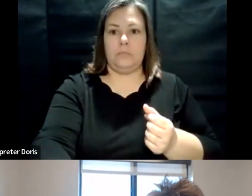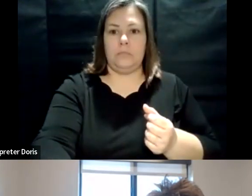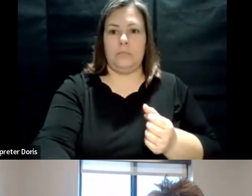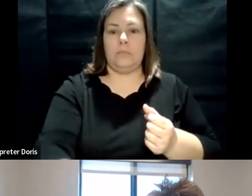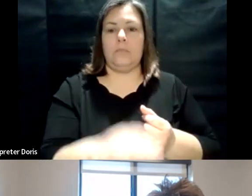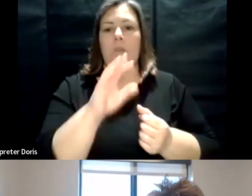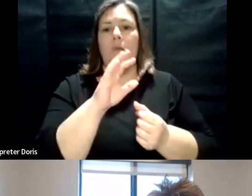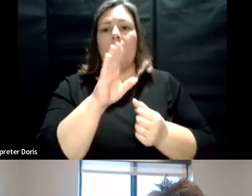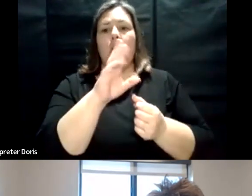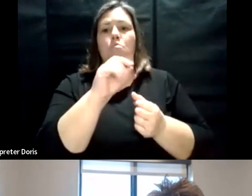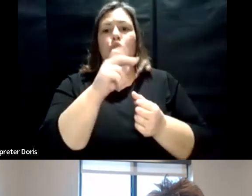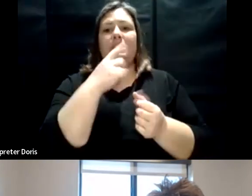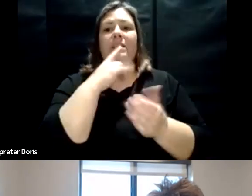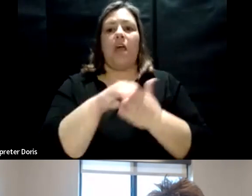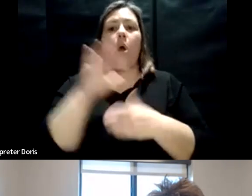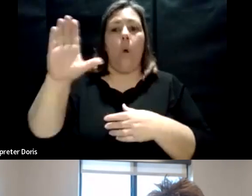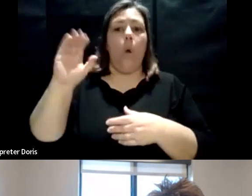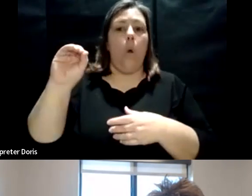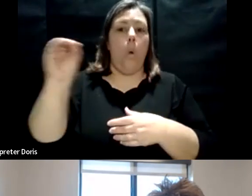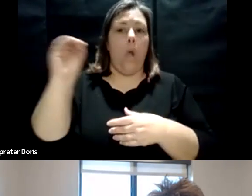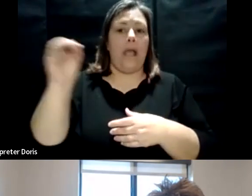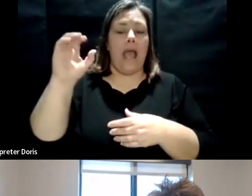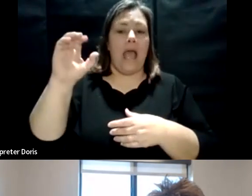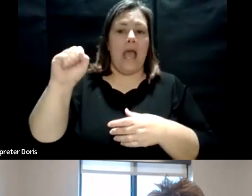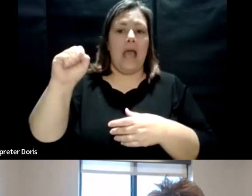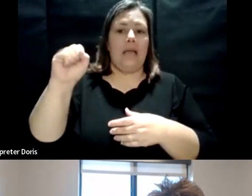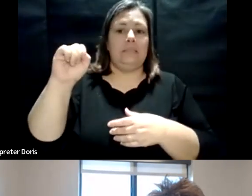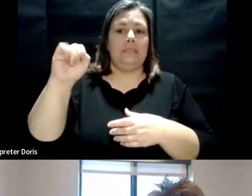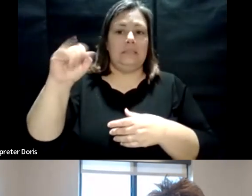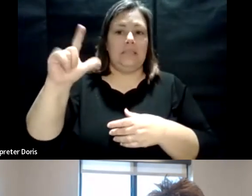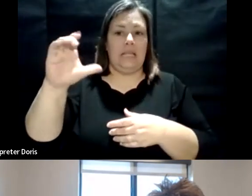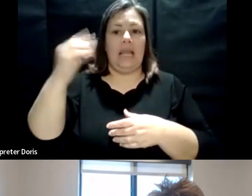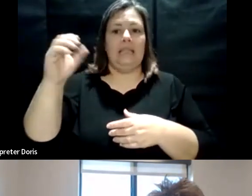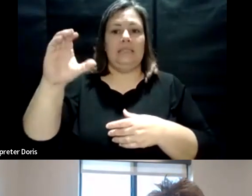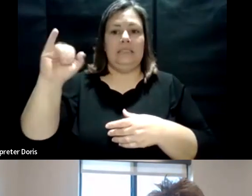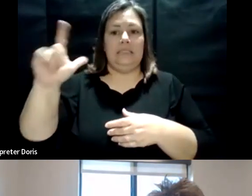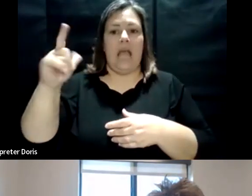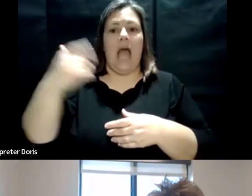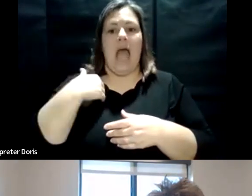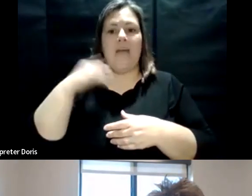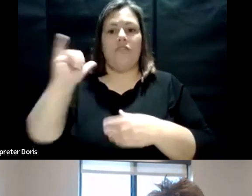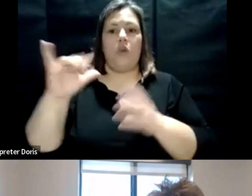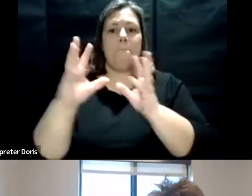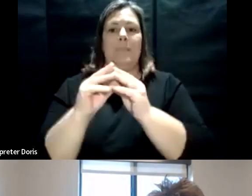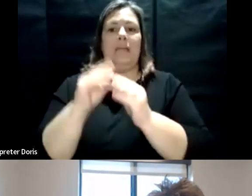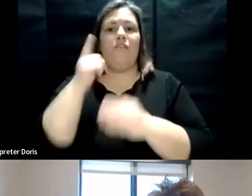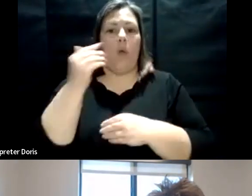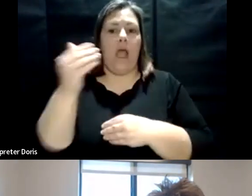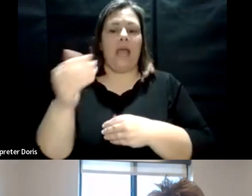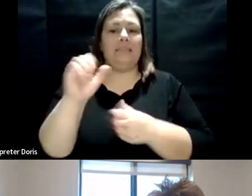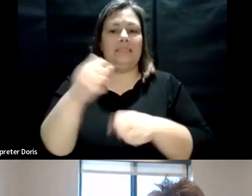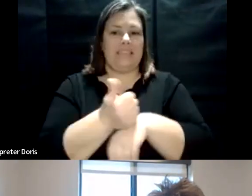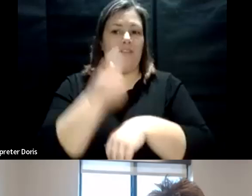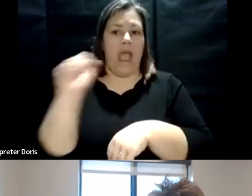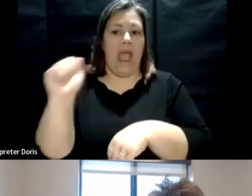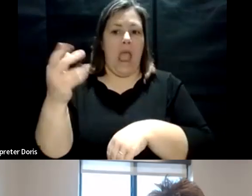And then broken organs. As the organ, silk and cells participated in an Acl pre meeting for the Hcbs organ site, visit, scheduled for April